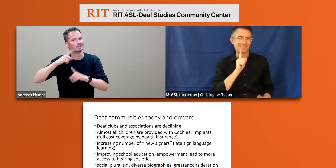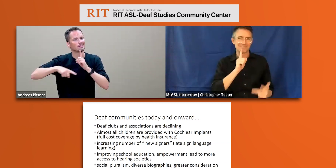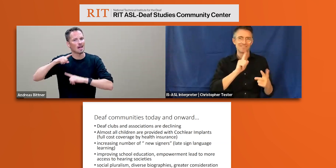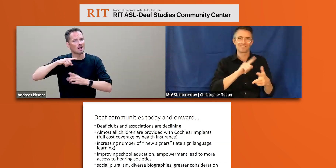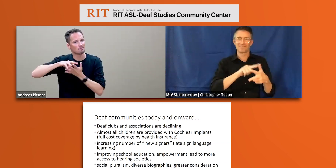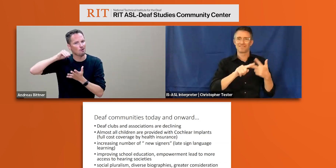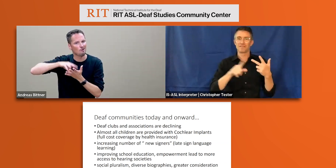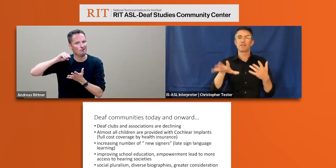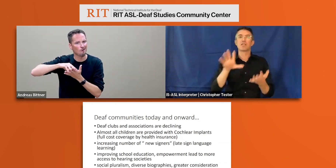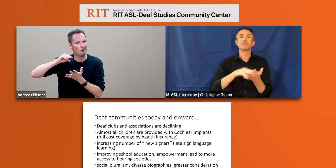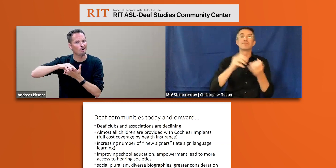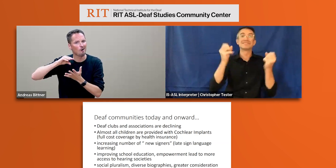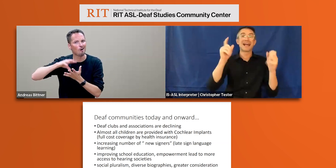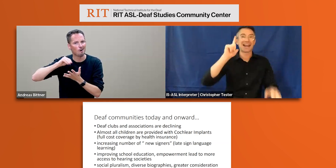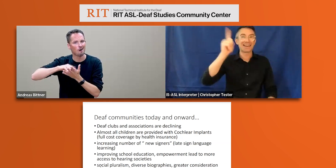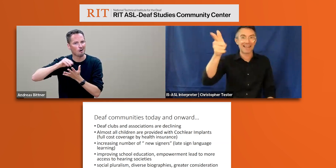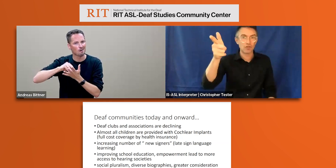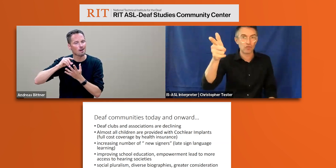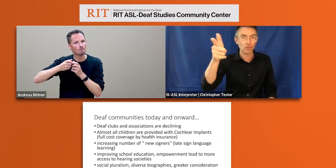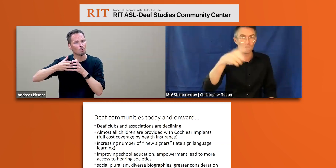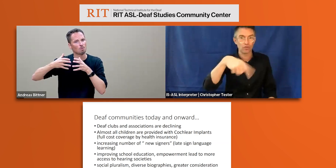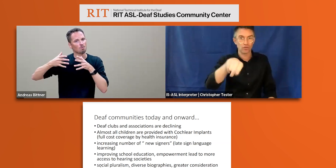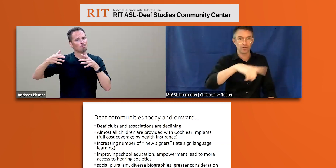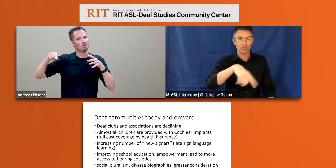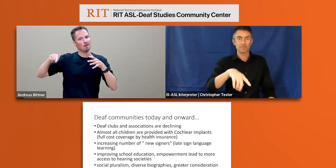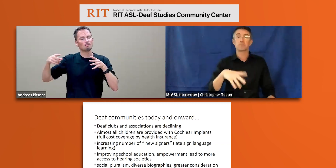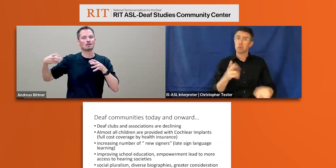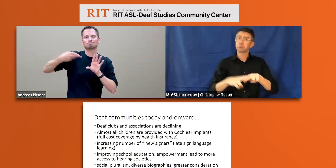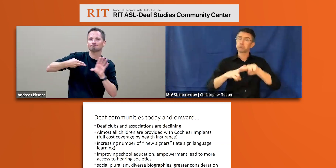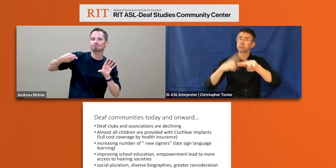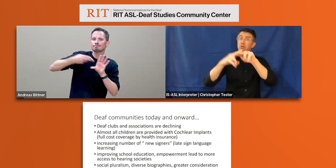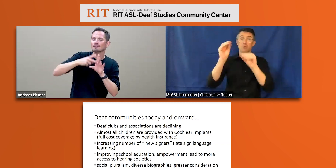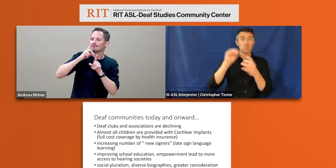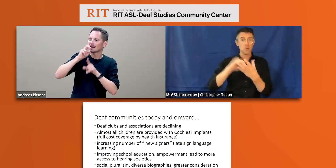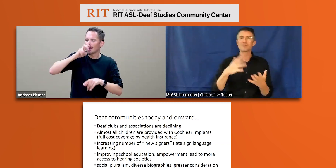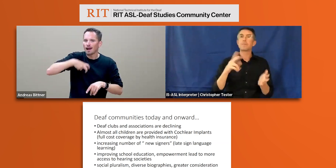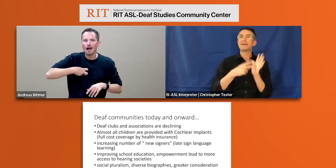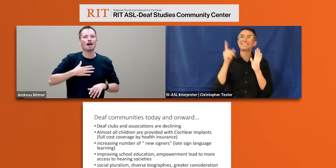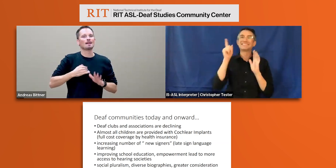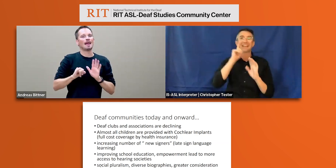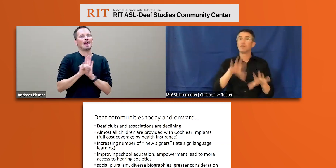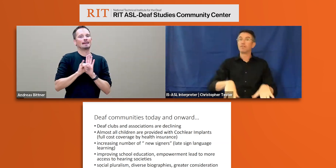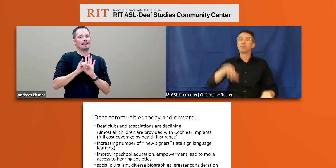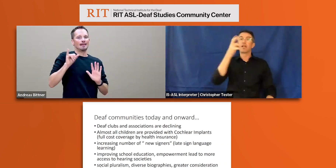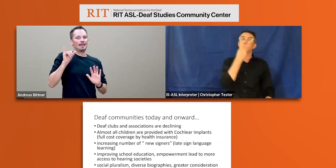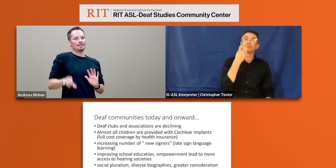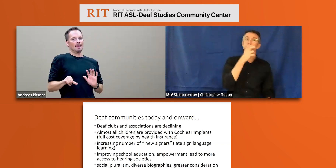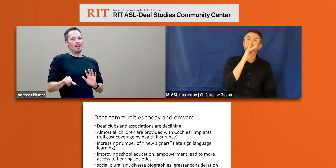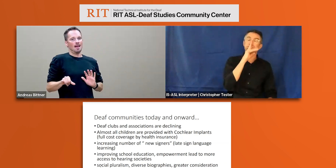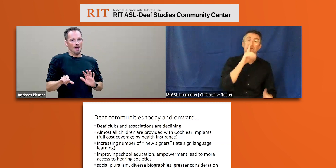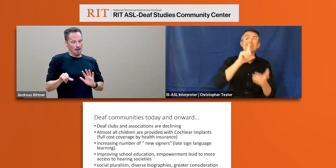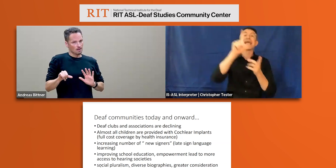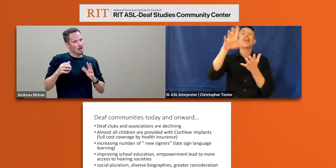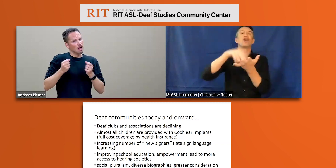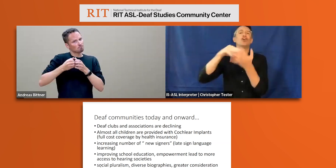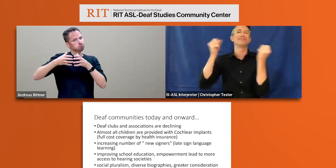If there is someone who is hard of hearing or late-deafened or learned sign language later, those numbers are on the rise.